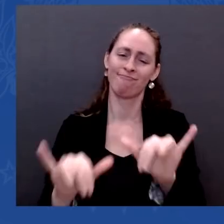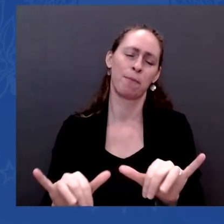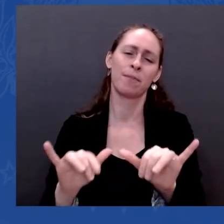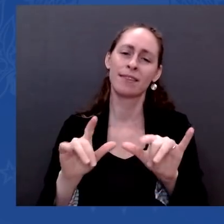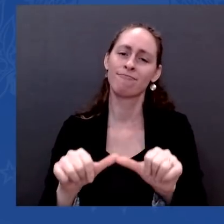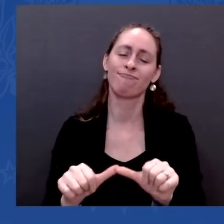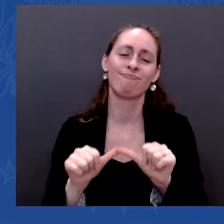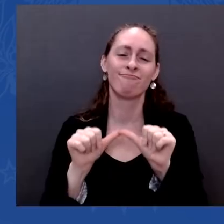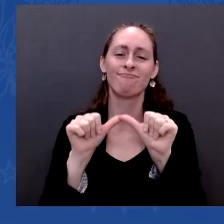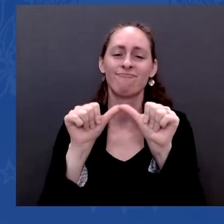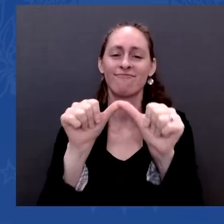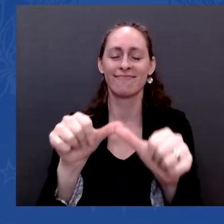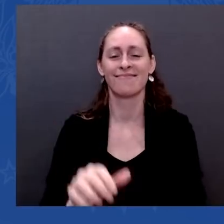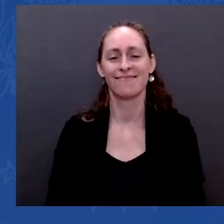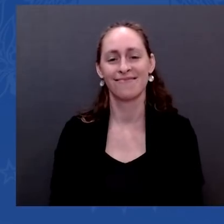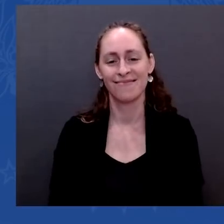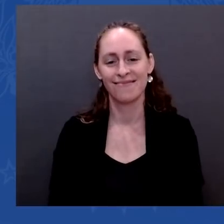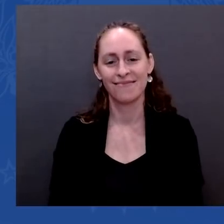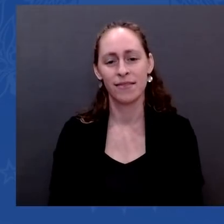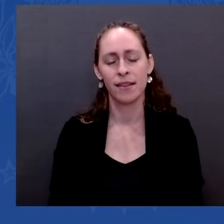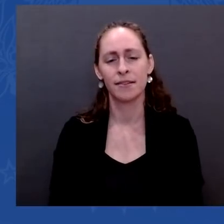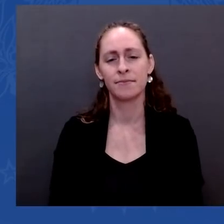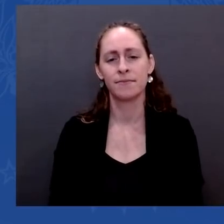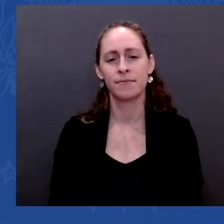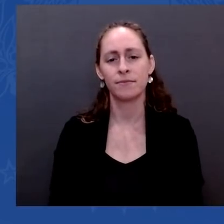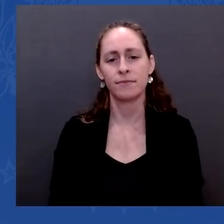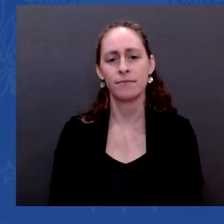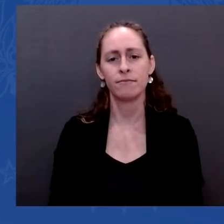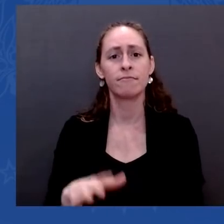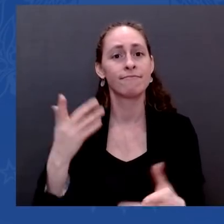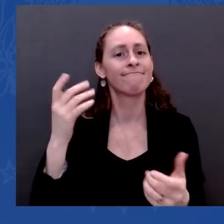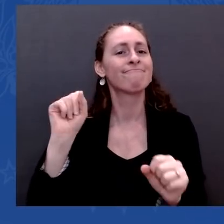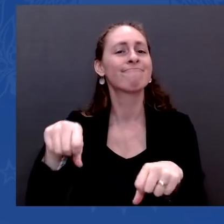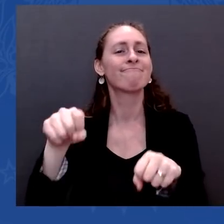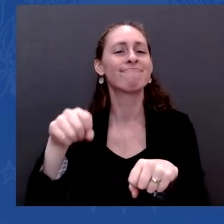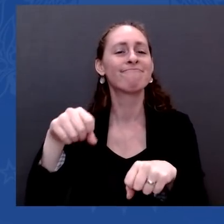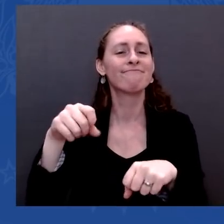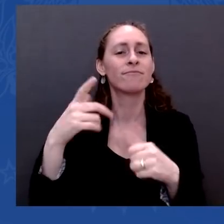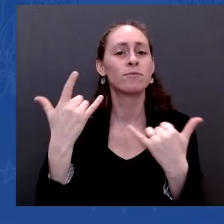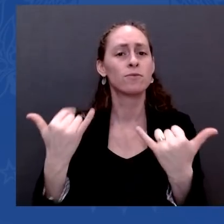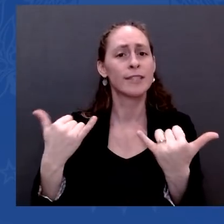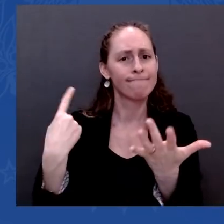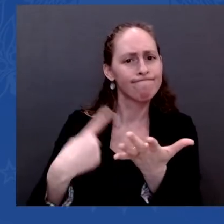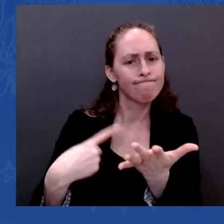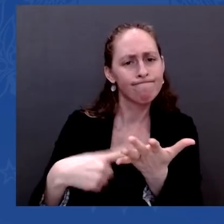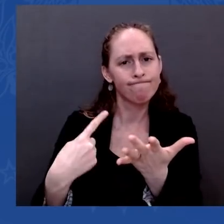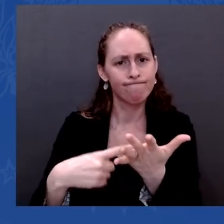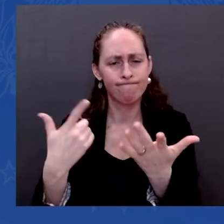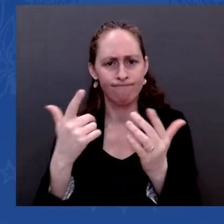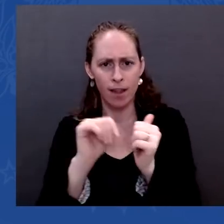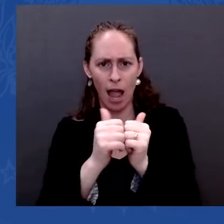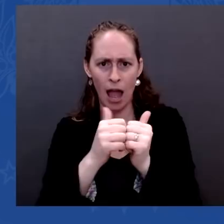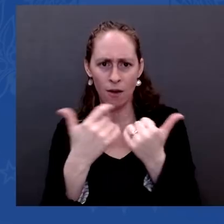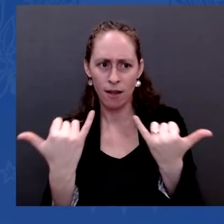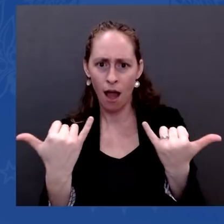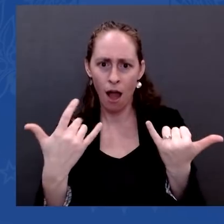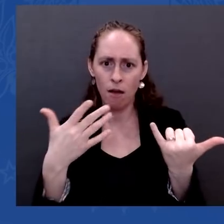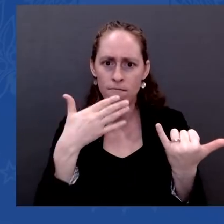was our united approach to deterring Russia's threats against Ukraine and the longstanding principles